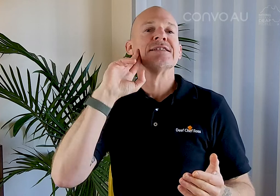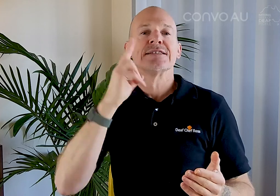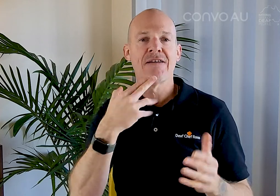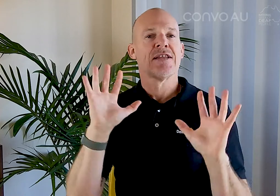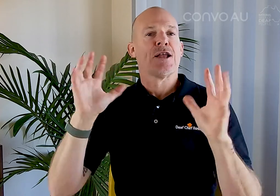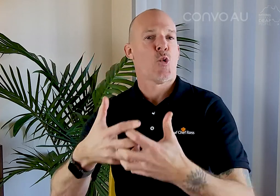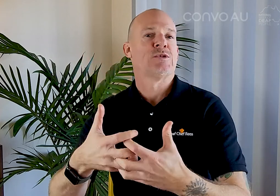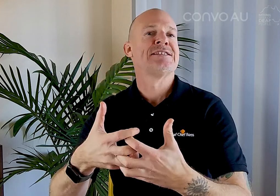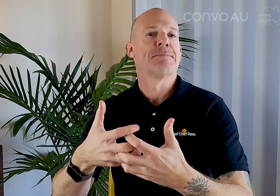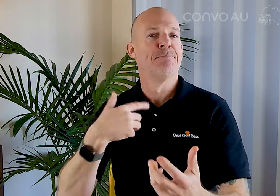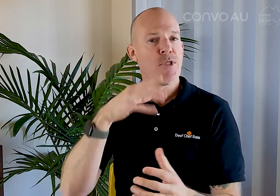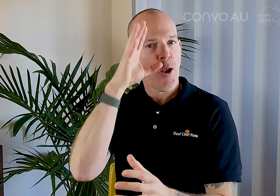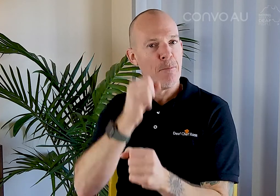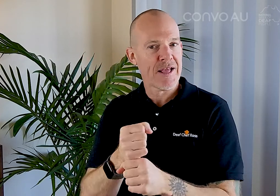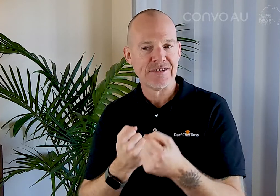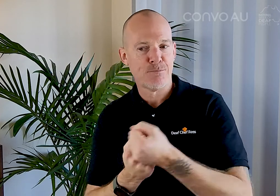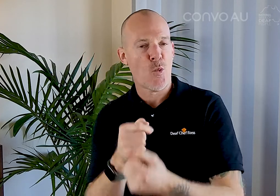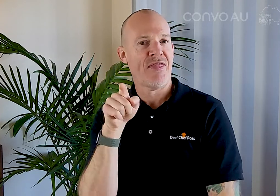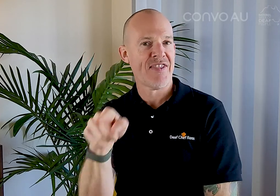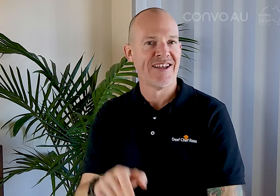That there is the Deaf ecosystem, I believe in and support that.